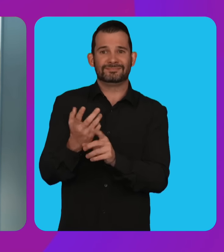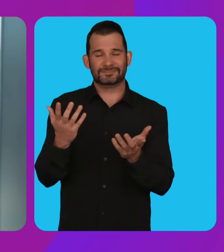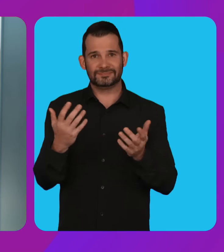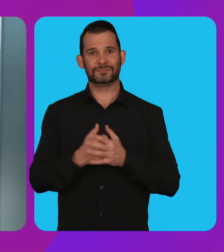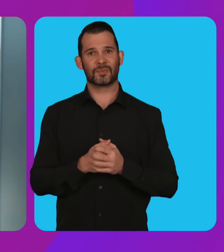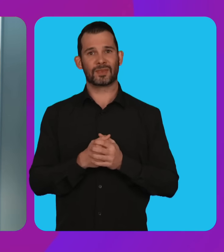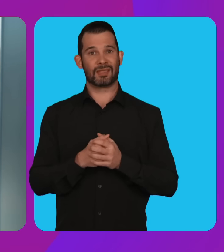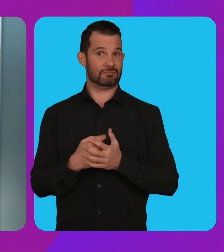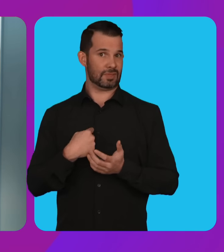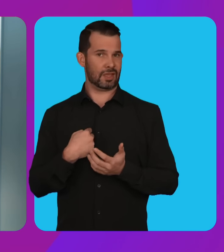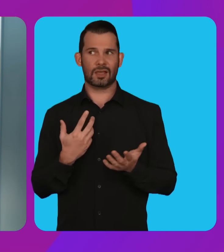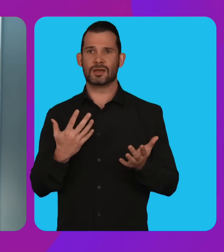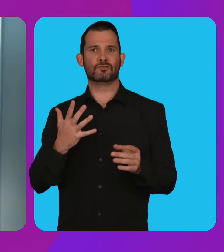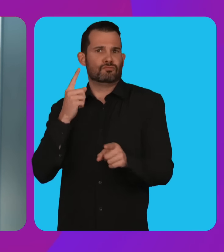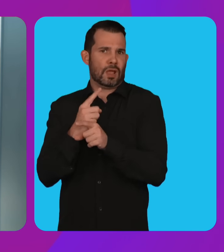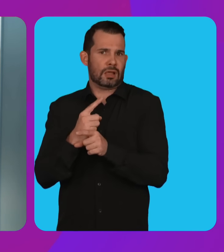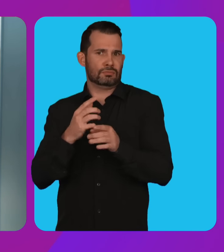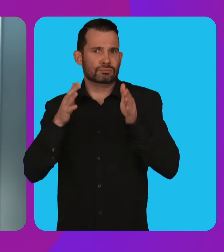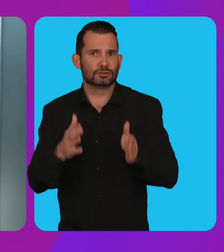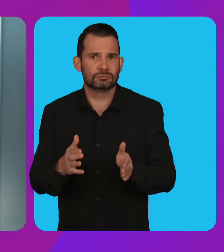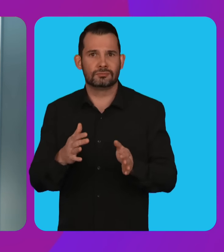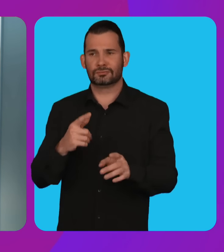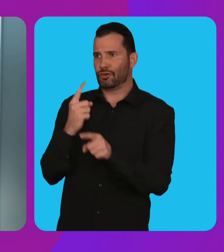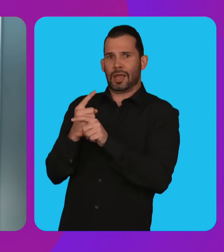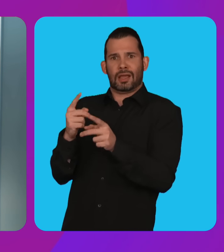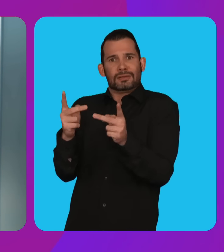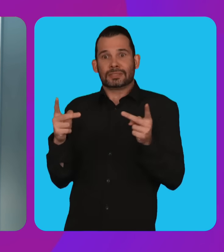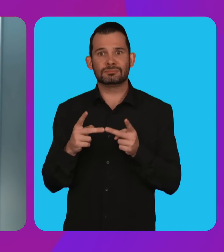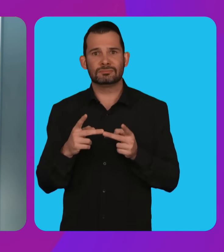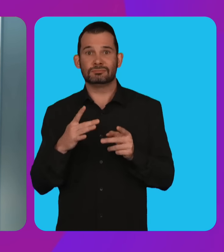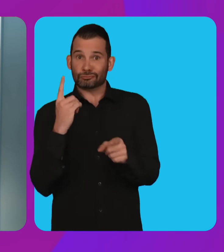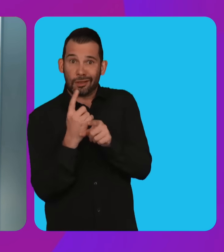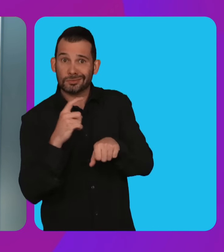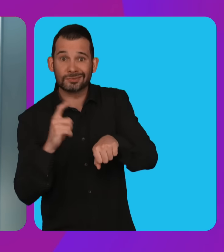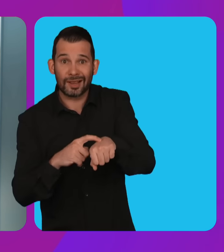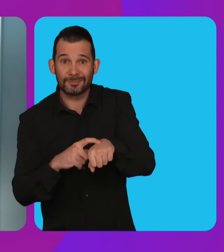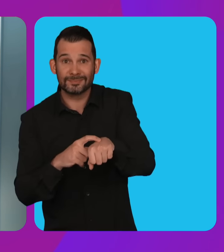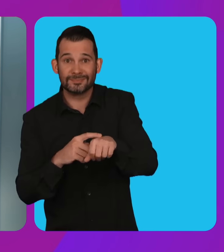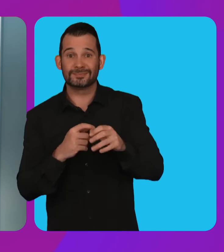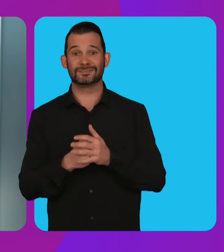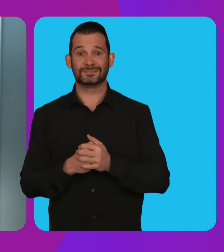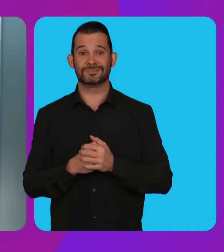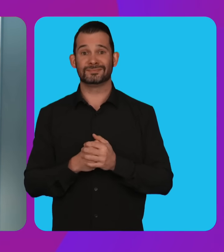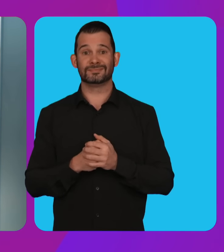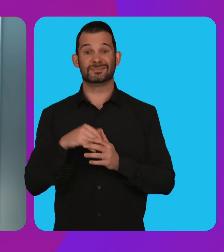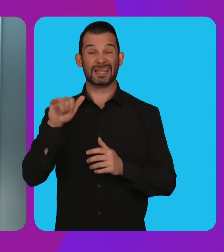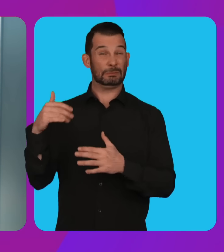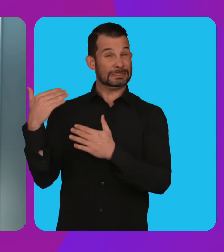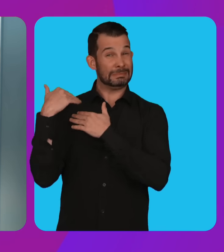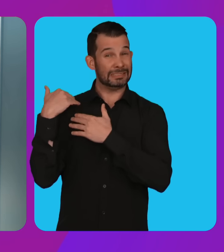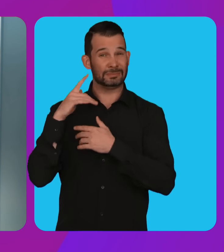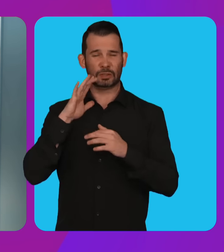and that I was the right person in the right place at the right time. And that responsibility is huge.